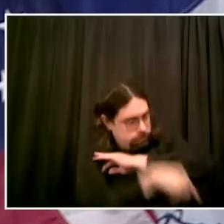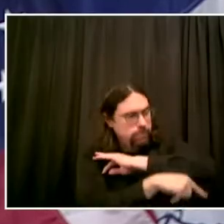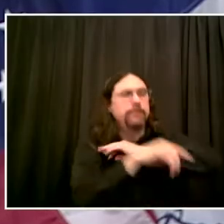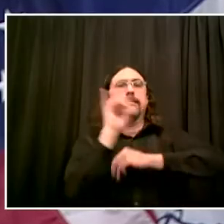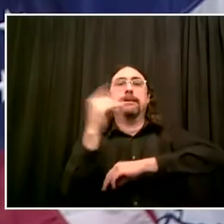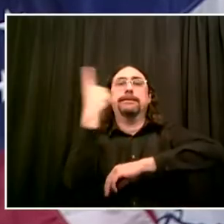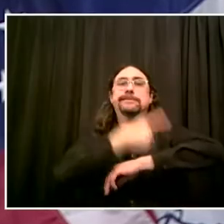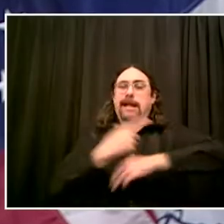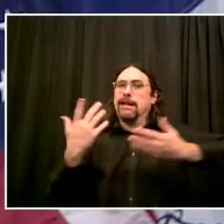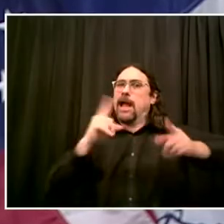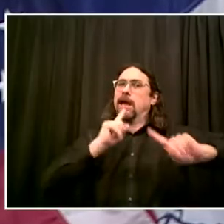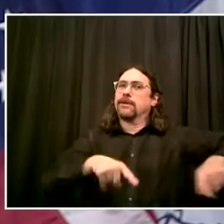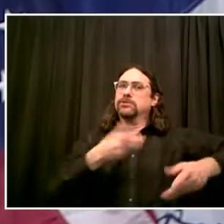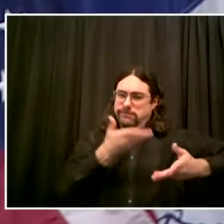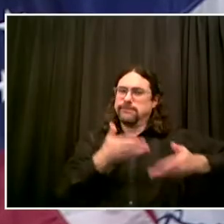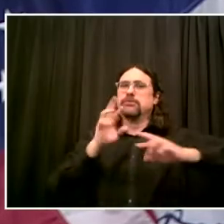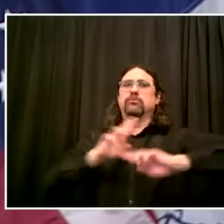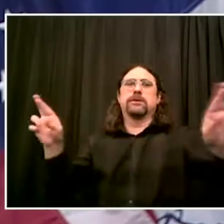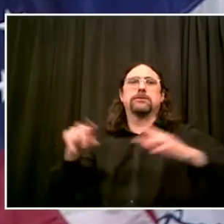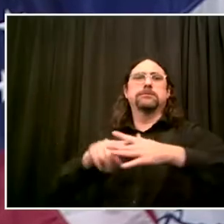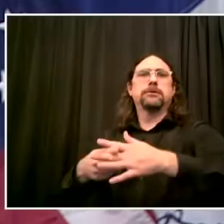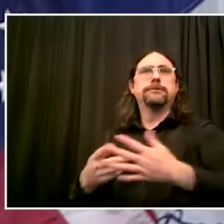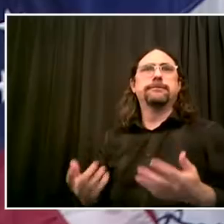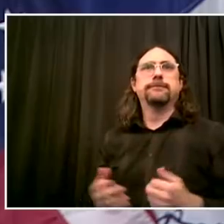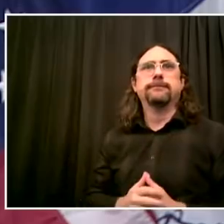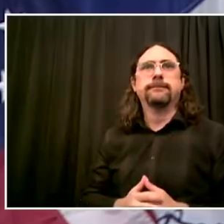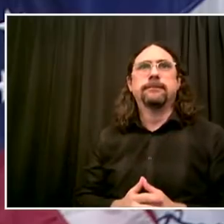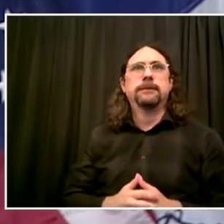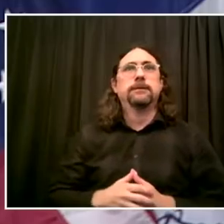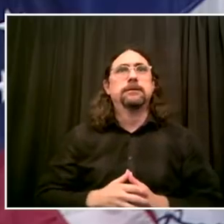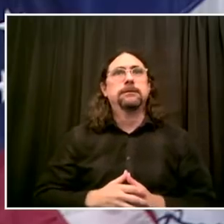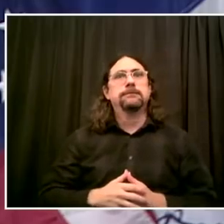GOOD MORNING